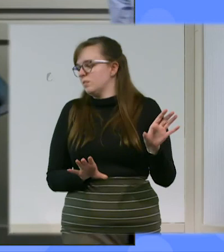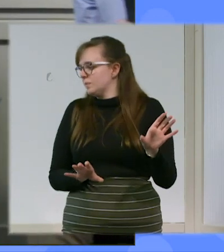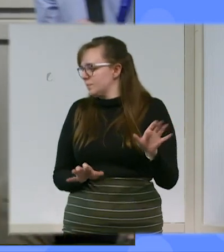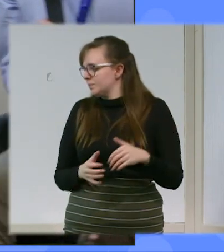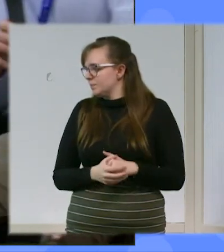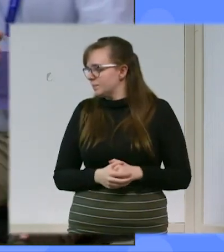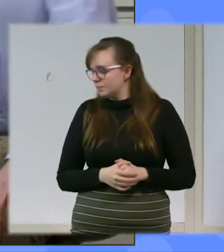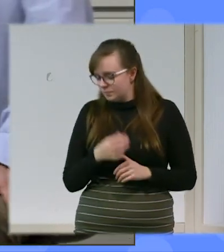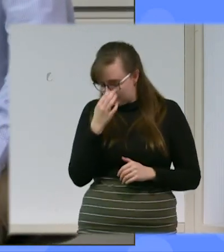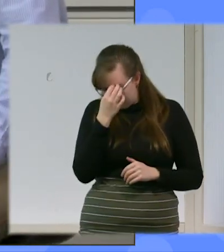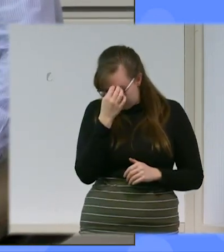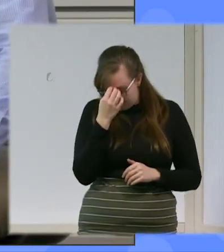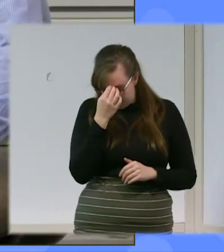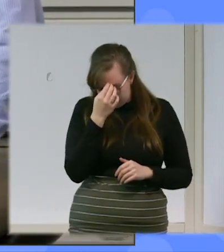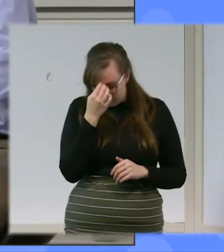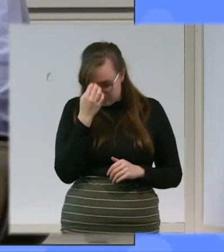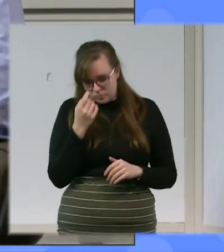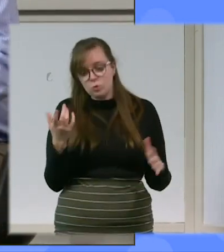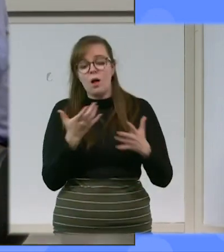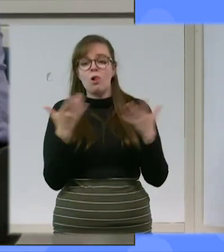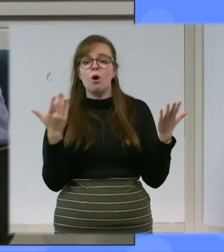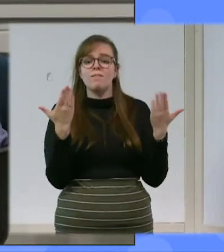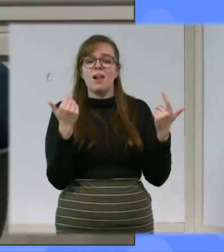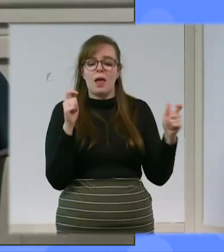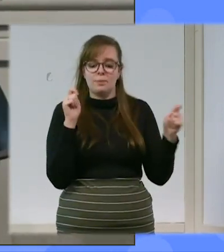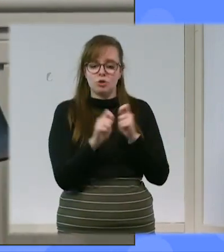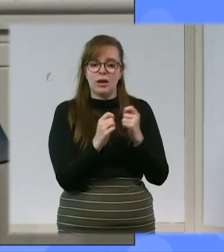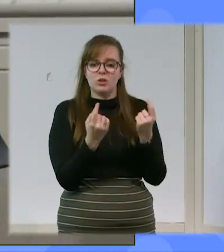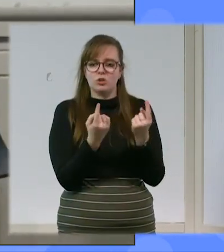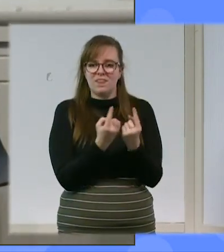lot of the climate change stuff the environment stuff is is devolved to